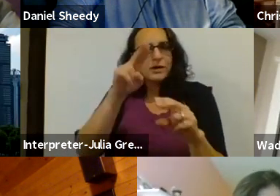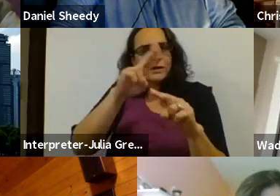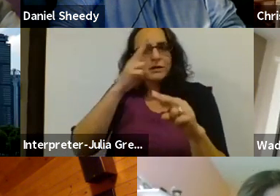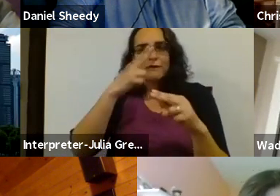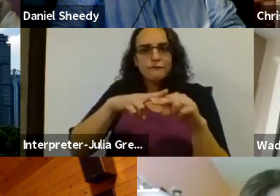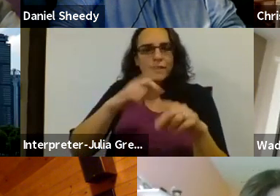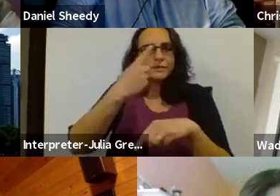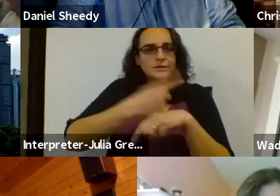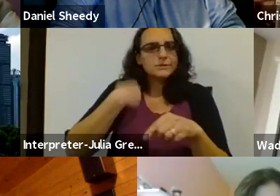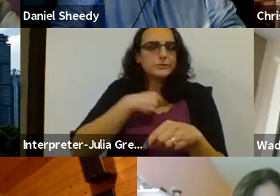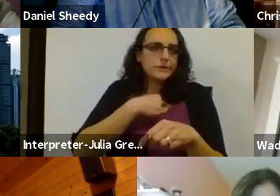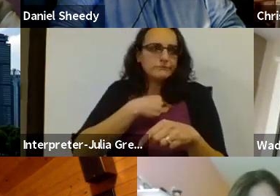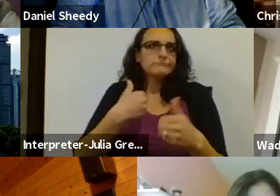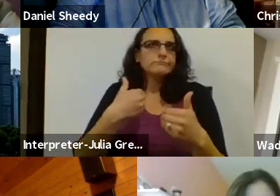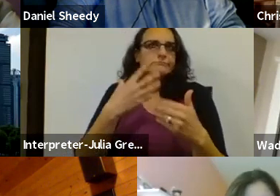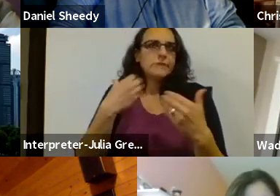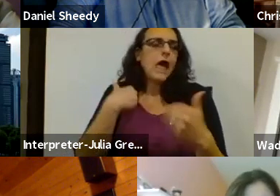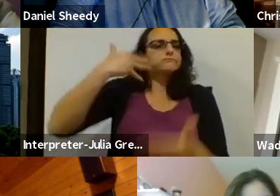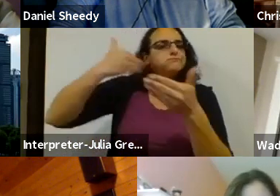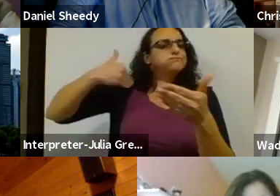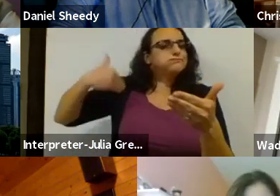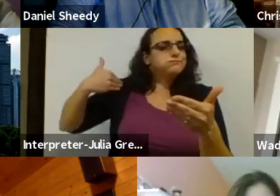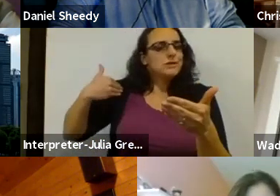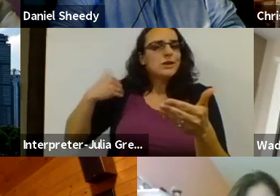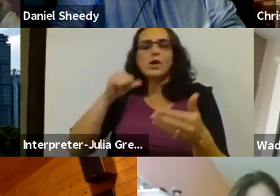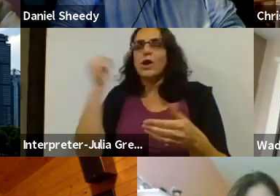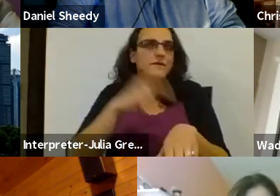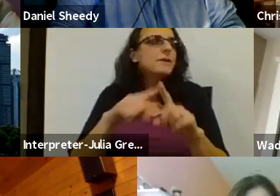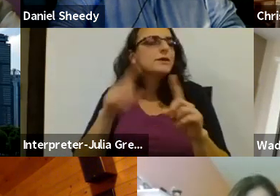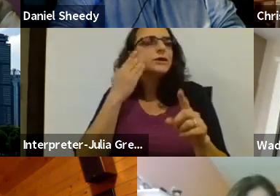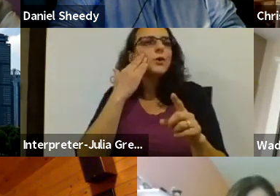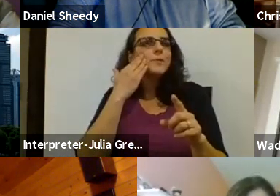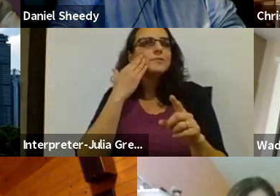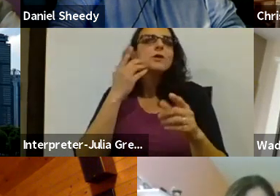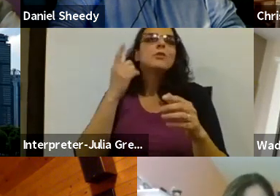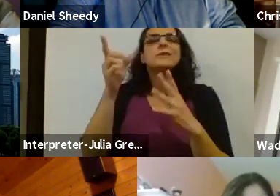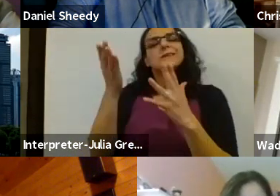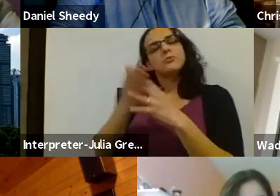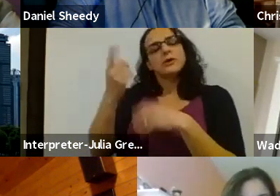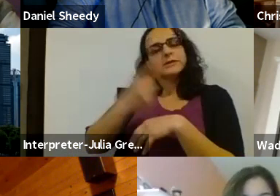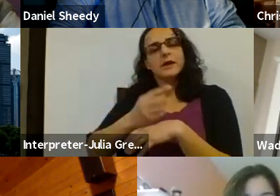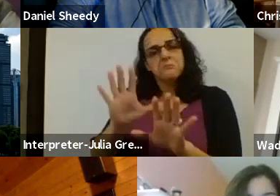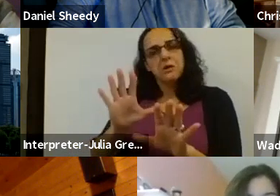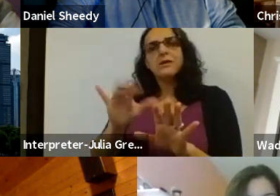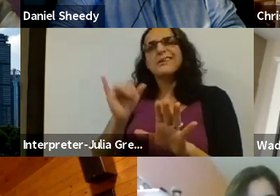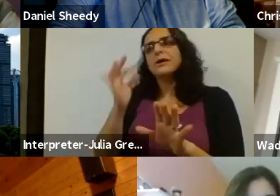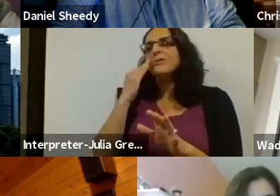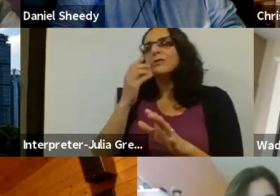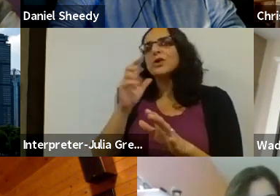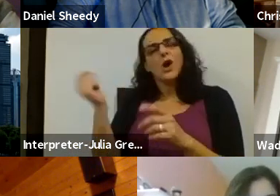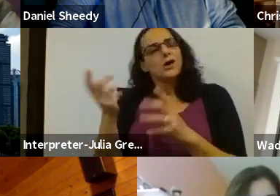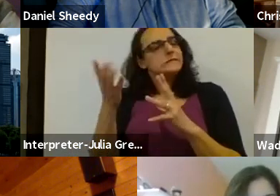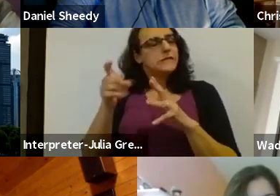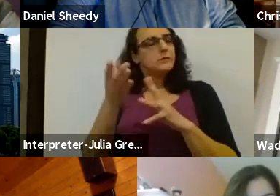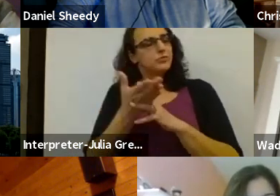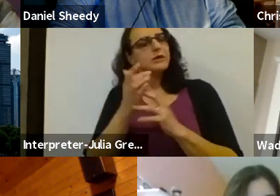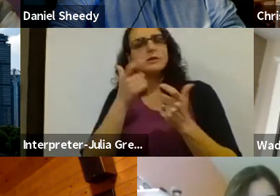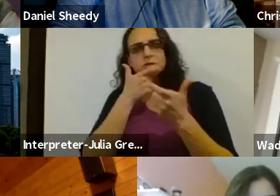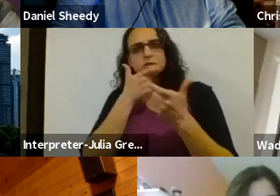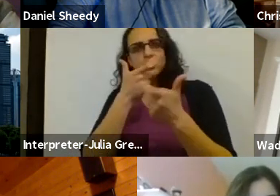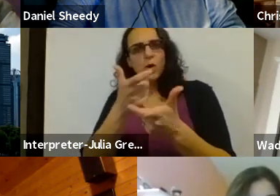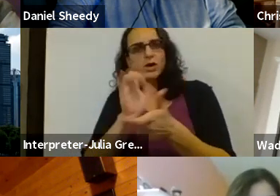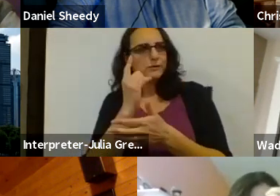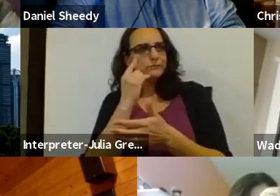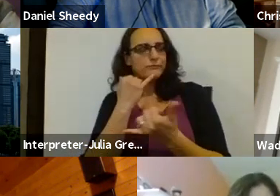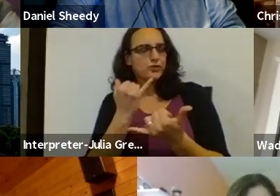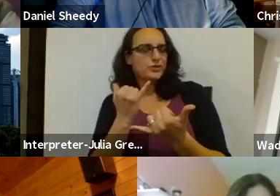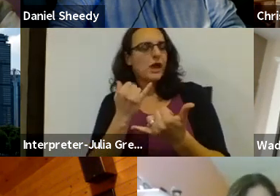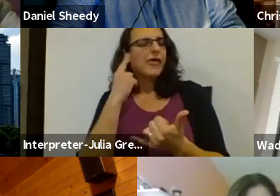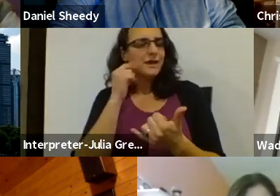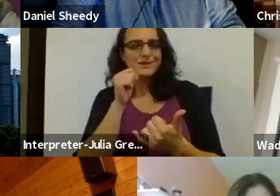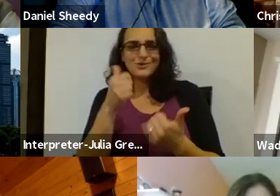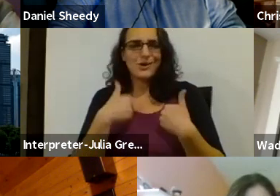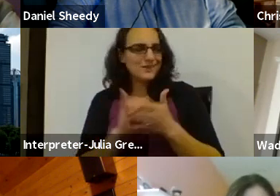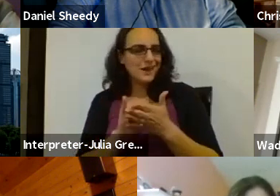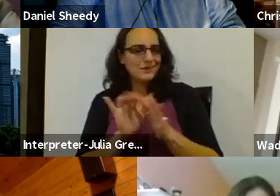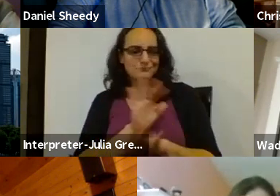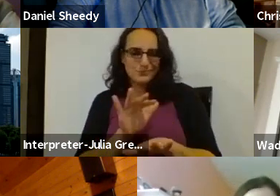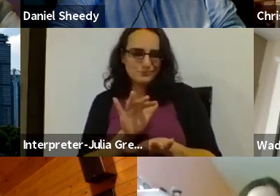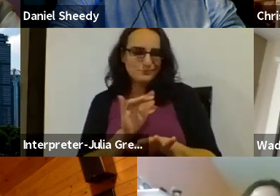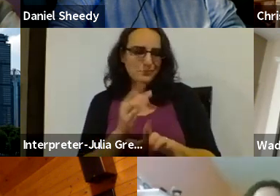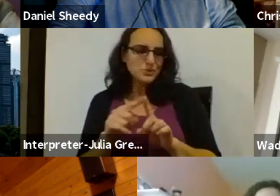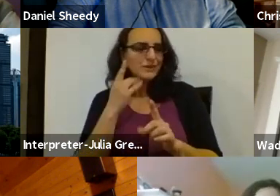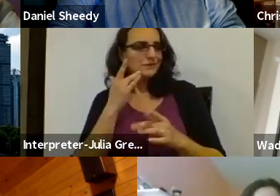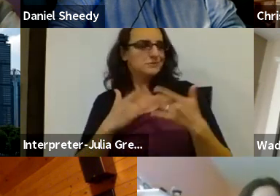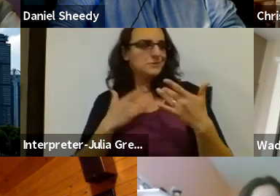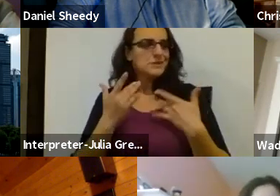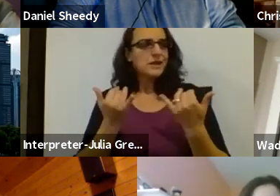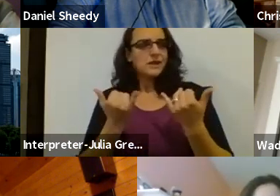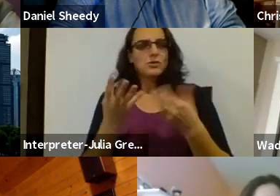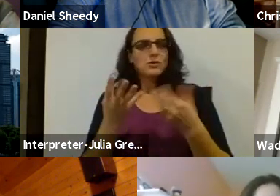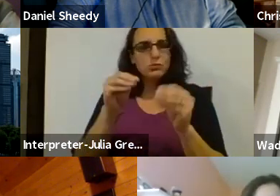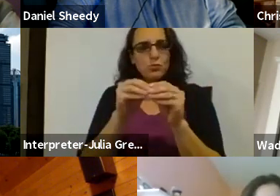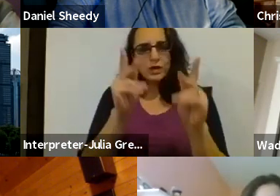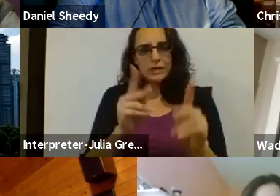Zoe Duran: Or not all the time, but whenever you need like a break day we used to have just okay let's let's just watch a movie for the day. I think we like don't have those anymore. So I'm kind of excited. Once we can go back to school, a little bit more. So more in person time. I'm excited.